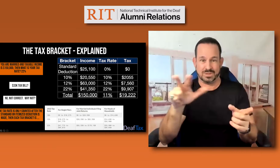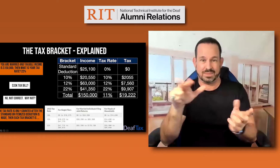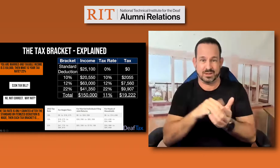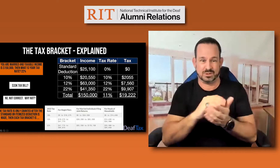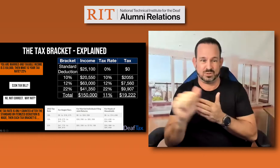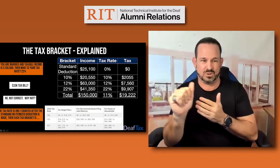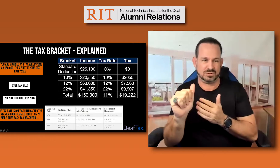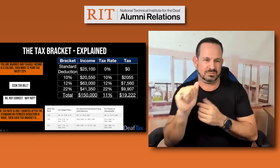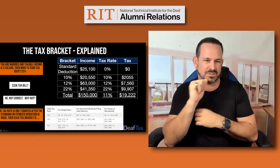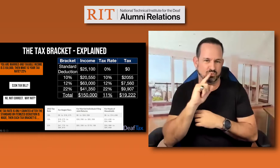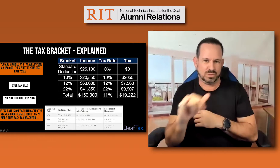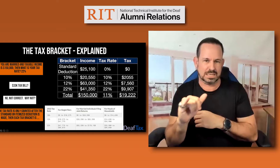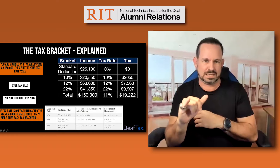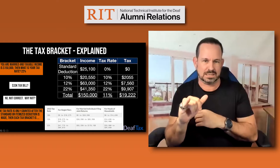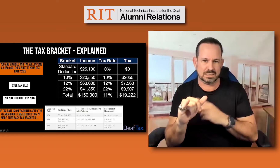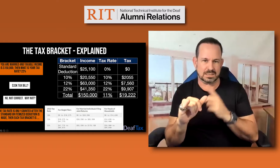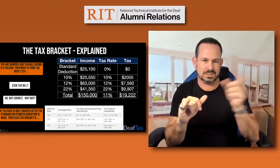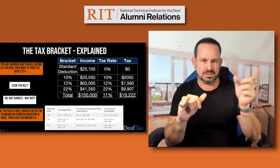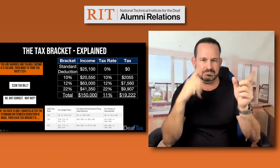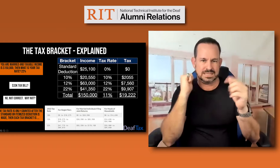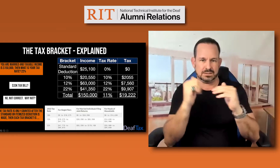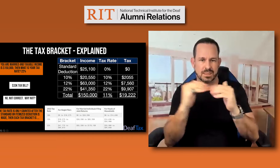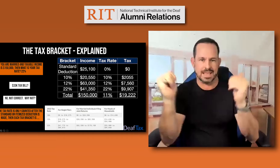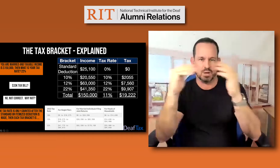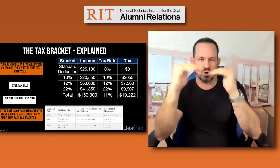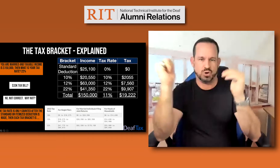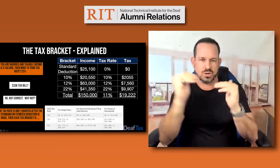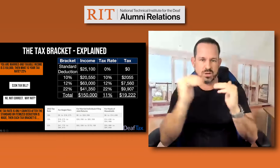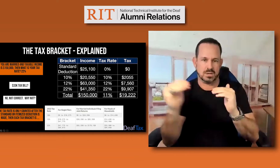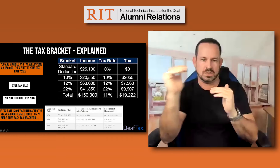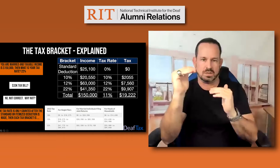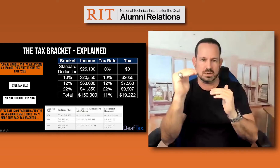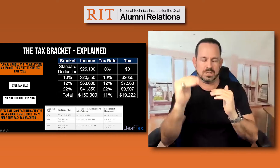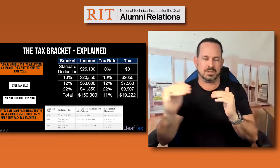usually, people who are in the highest income bracket